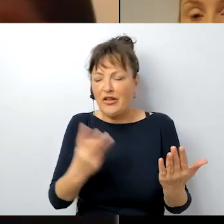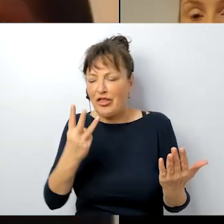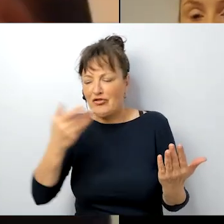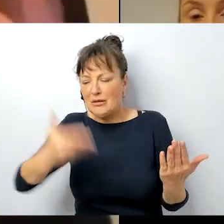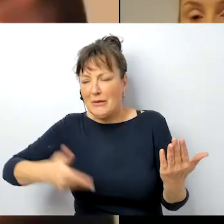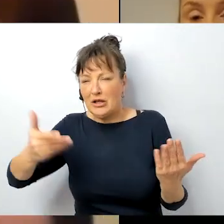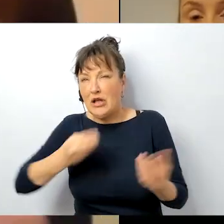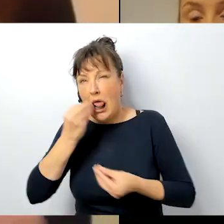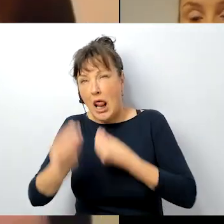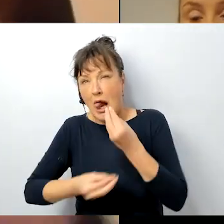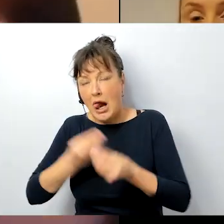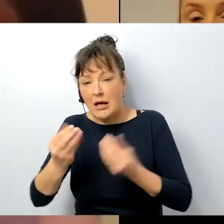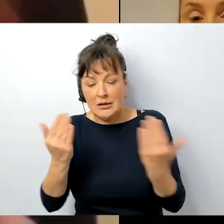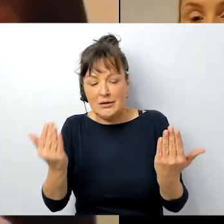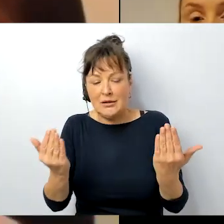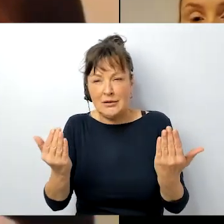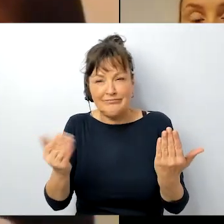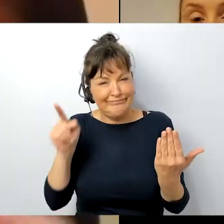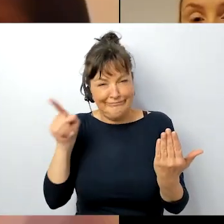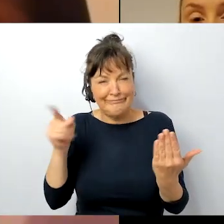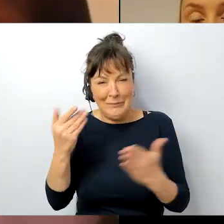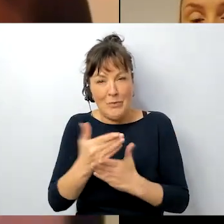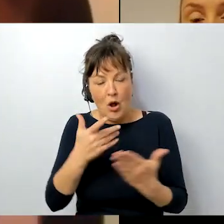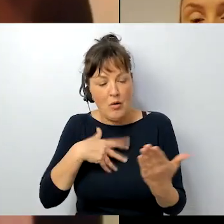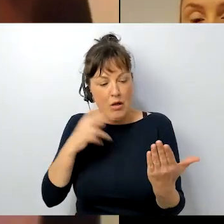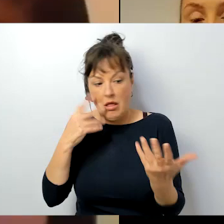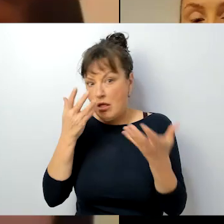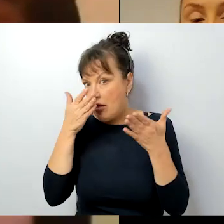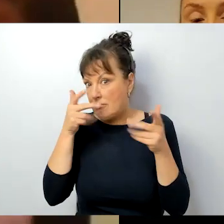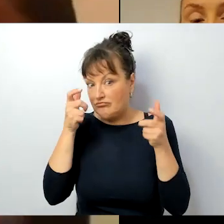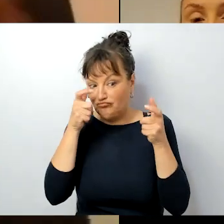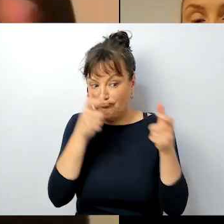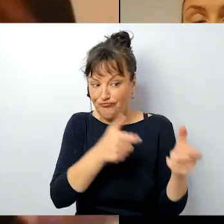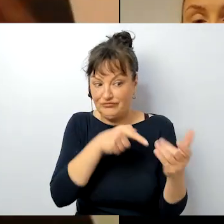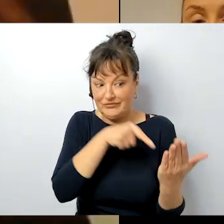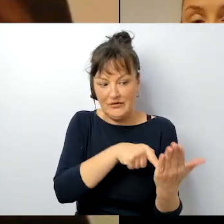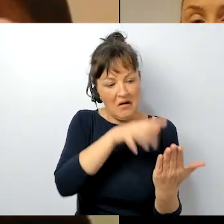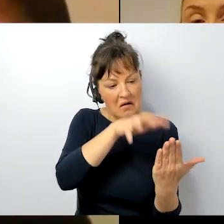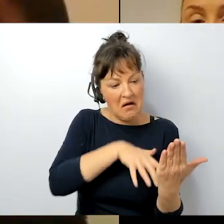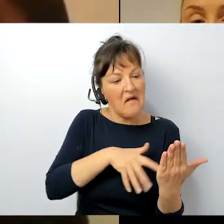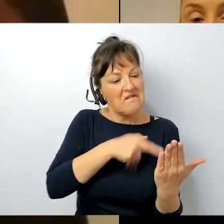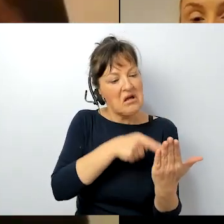everything in a nice manner, it's easy to read, making sure you've got quite a good size as well.